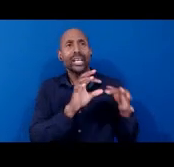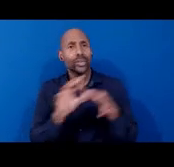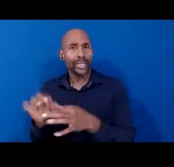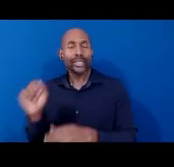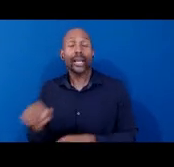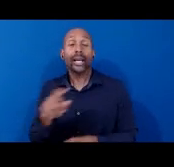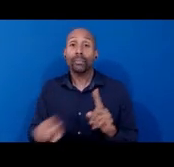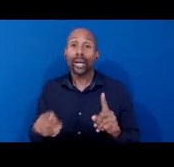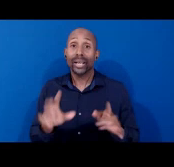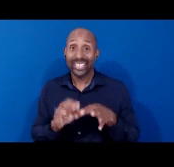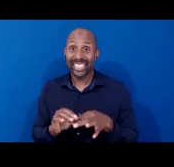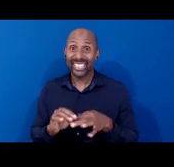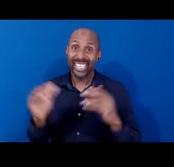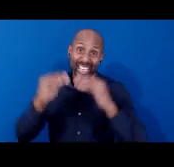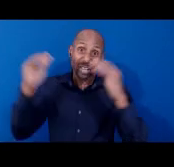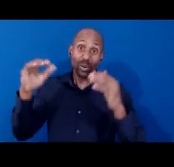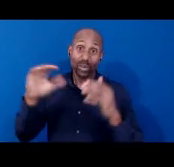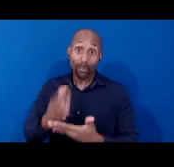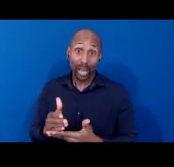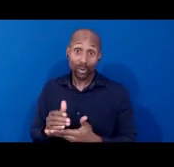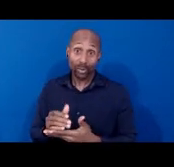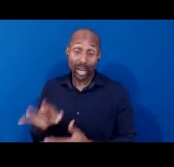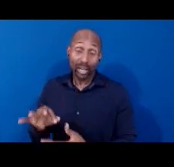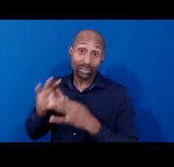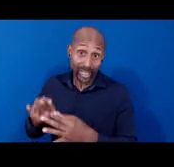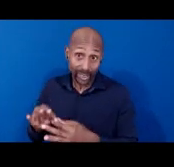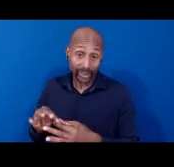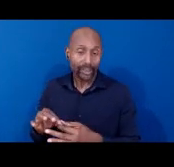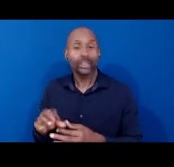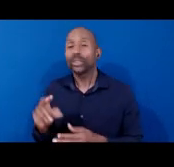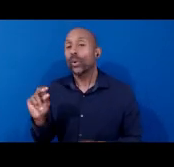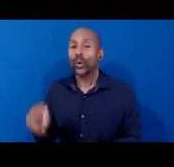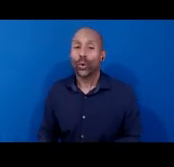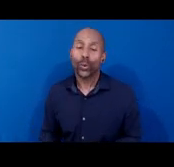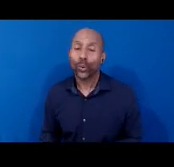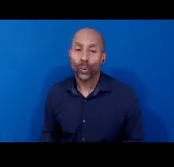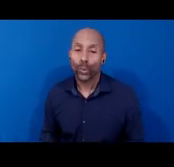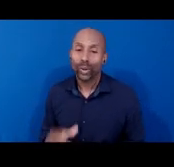connected equally and click again and it's not connected randomly.